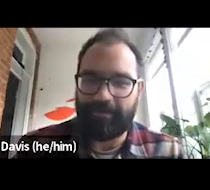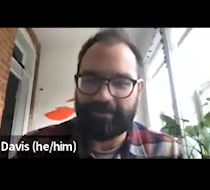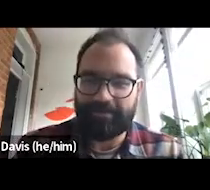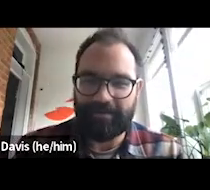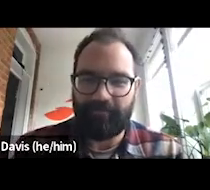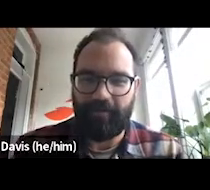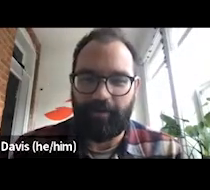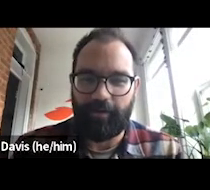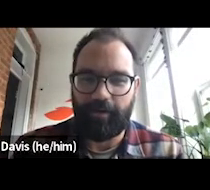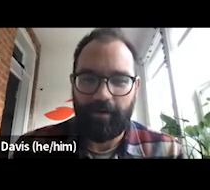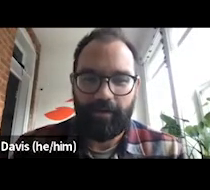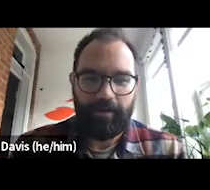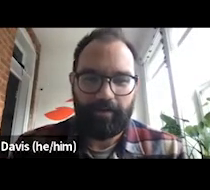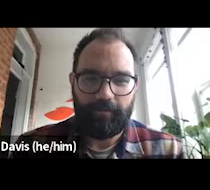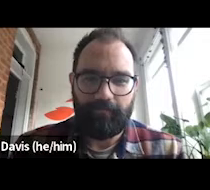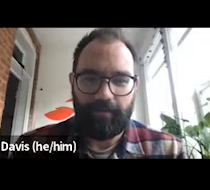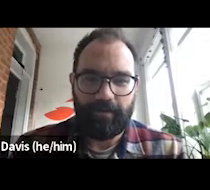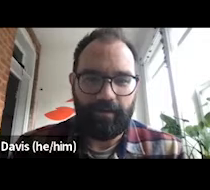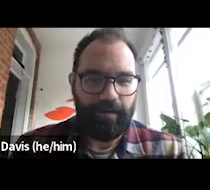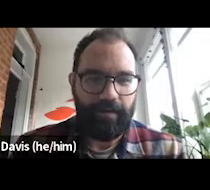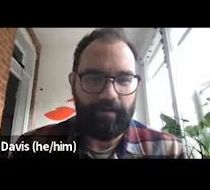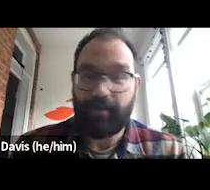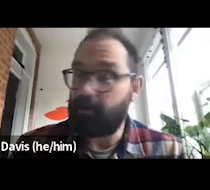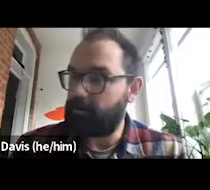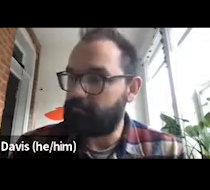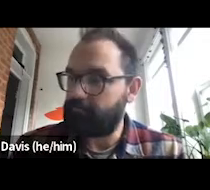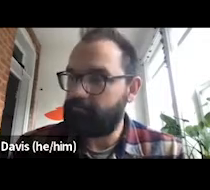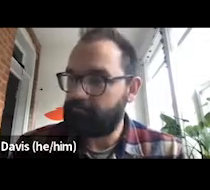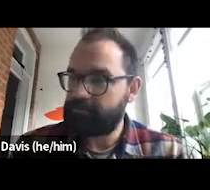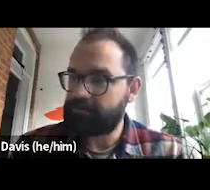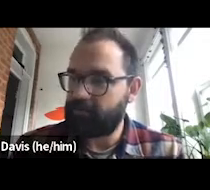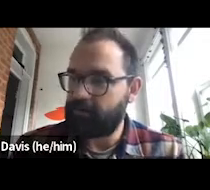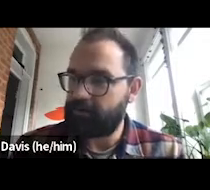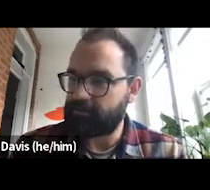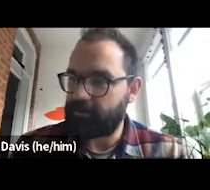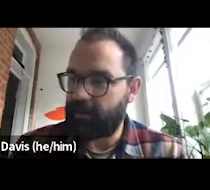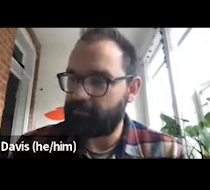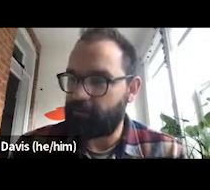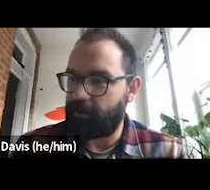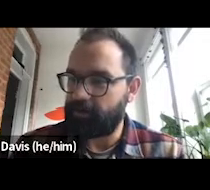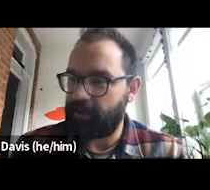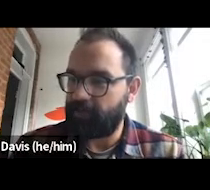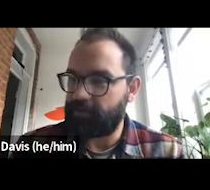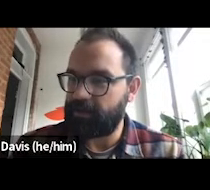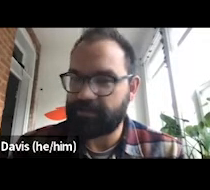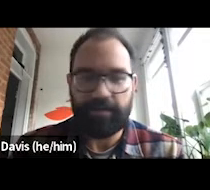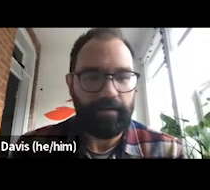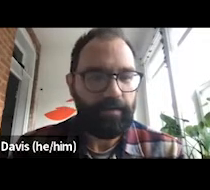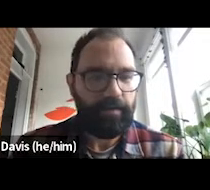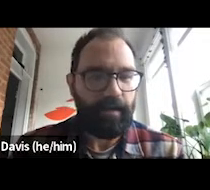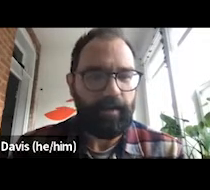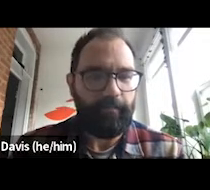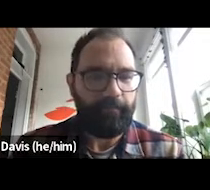This was sort of our Grit Fund narrative statement sort of part of the application.